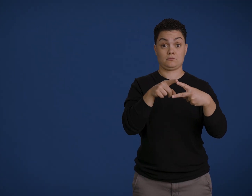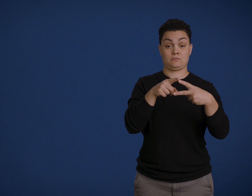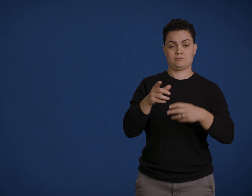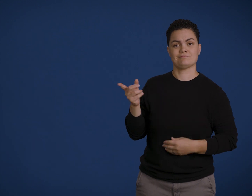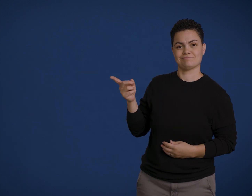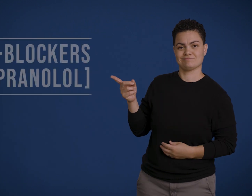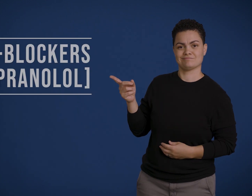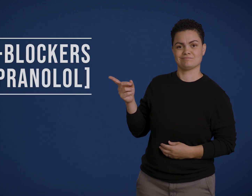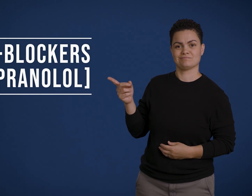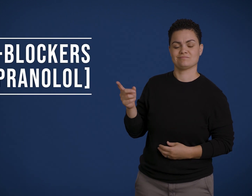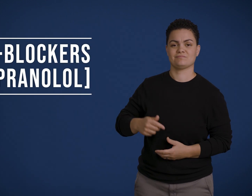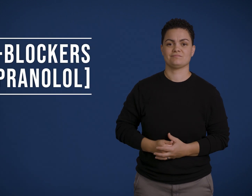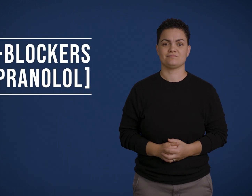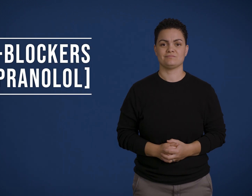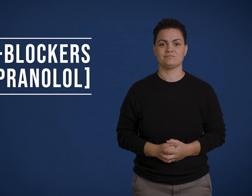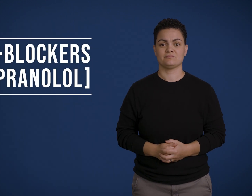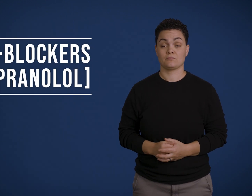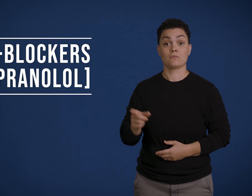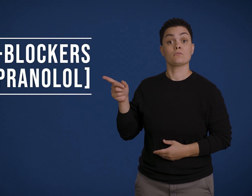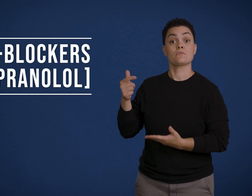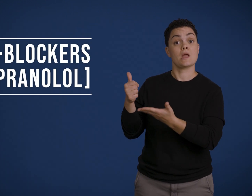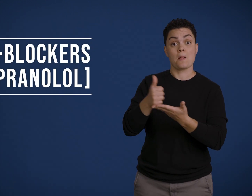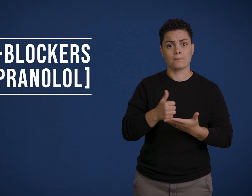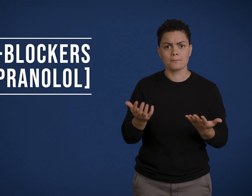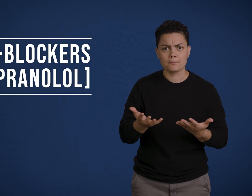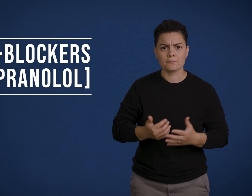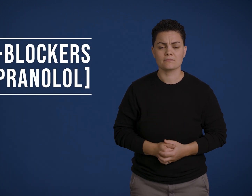The first type are Beta-blockers, also called propranolol.